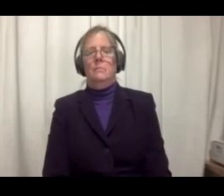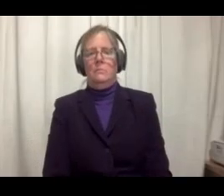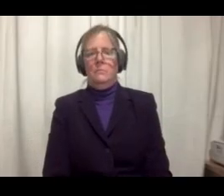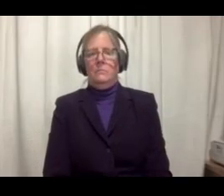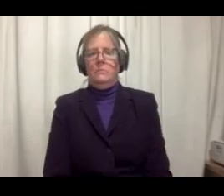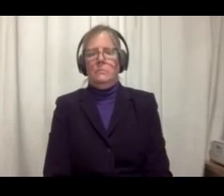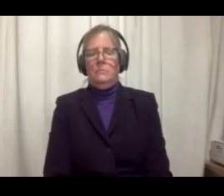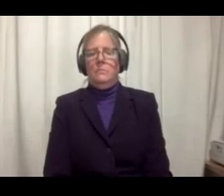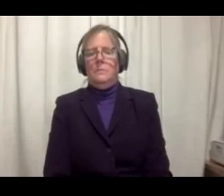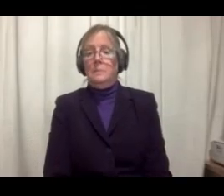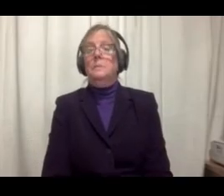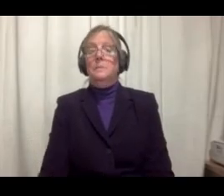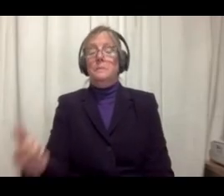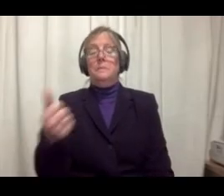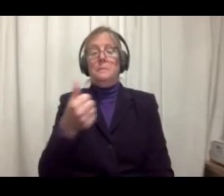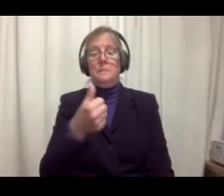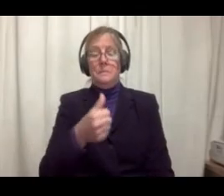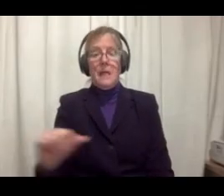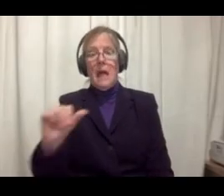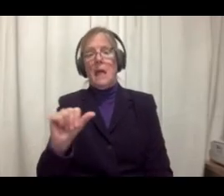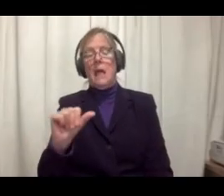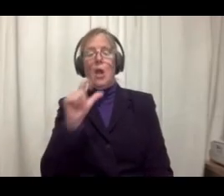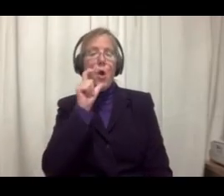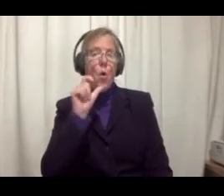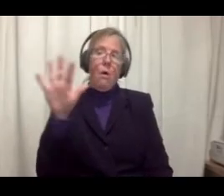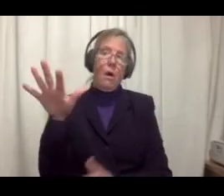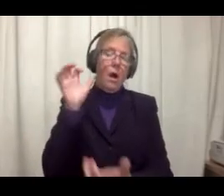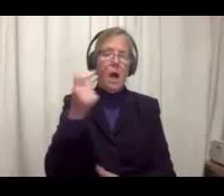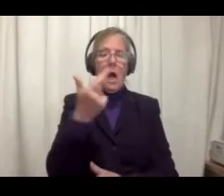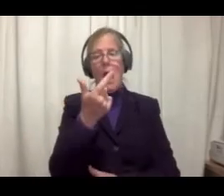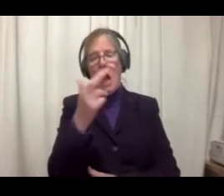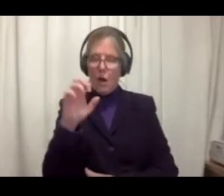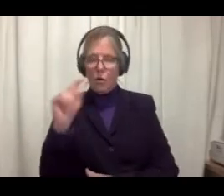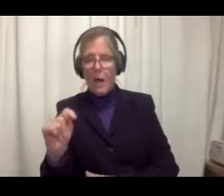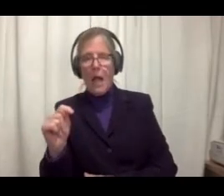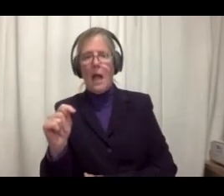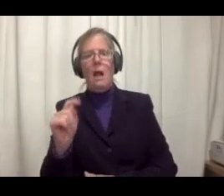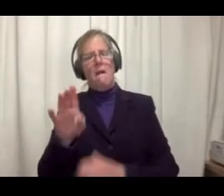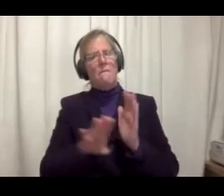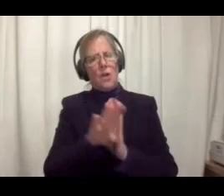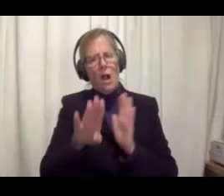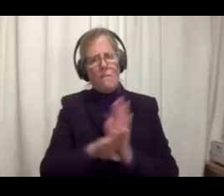Many grantees have developed a wide range of products that DIF stakeholders would benefit